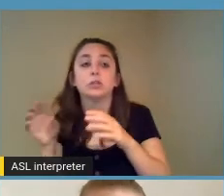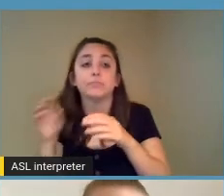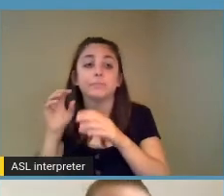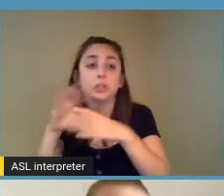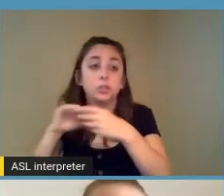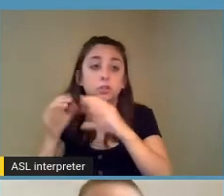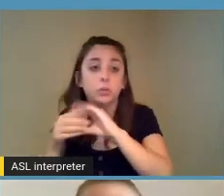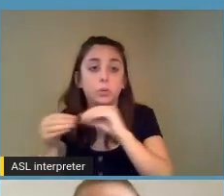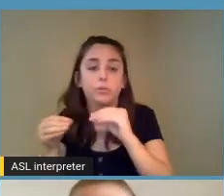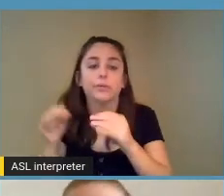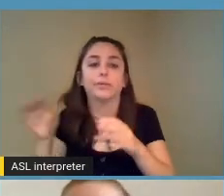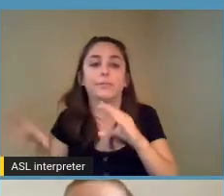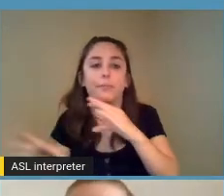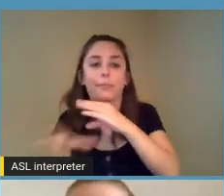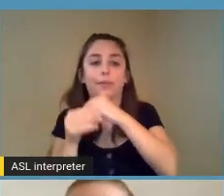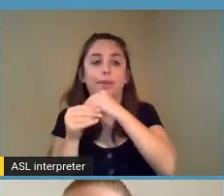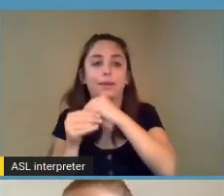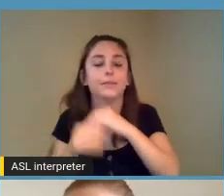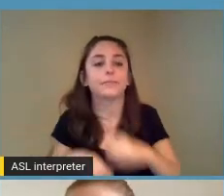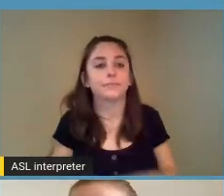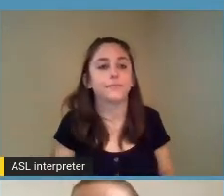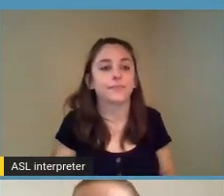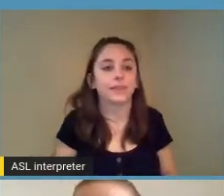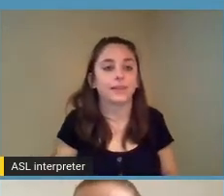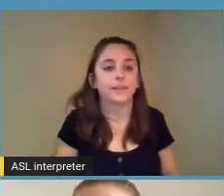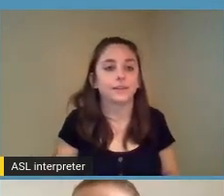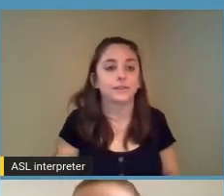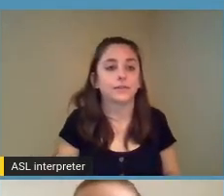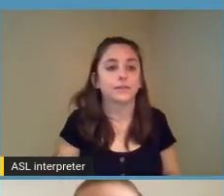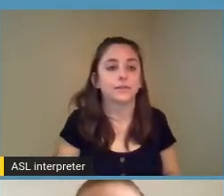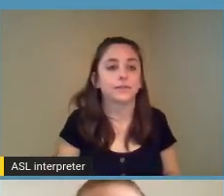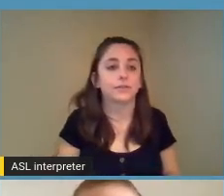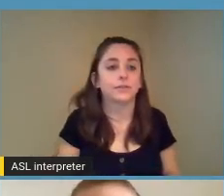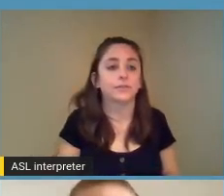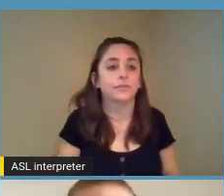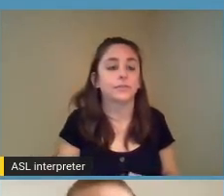person, question, maybe an intro and an outro at the end, editing that interview can mean